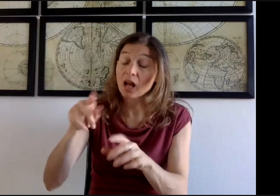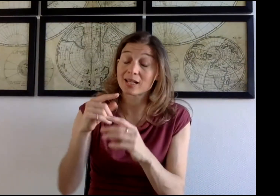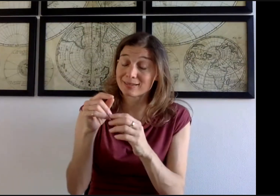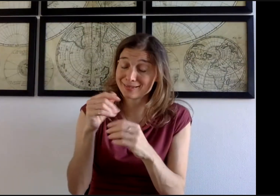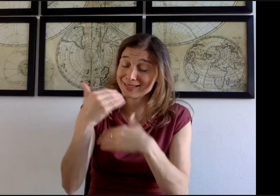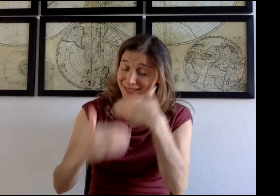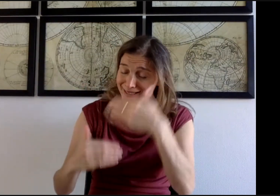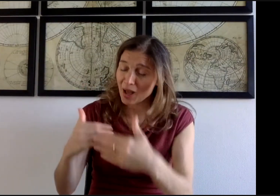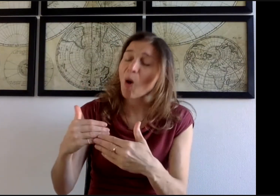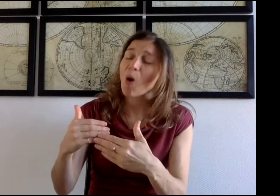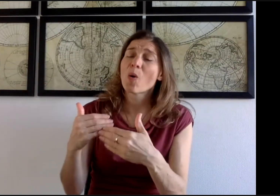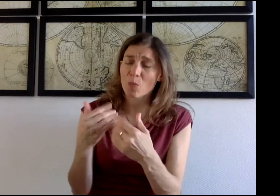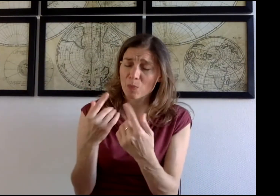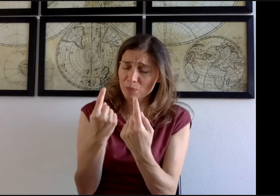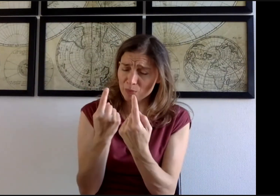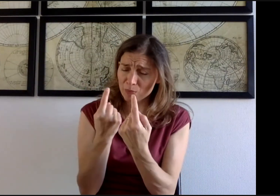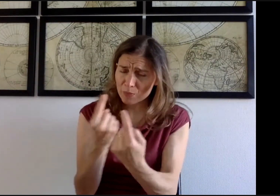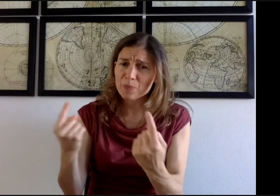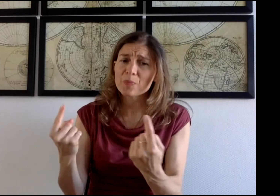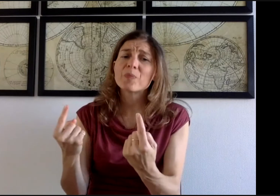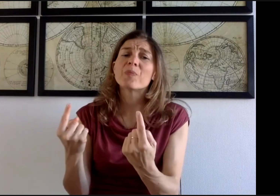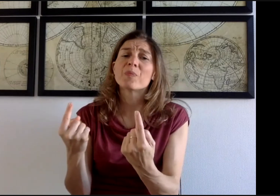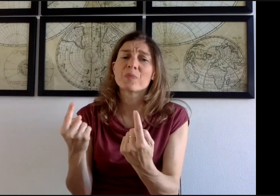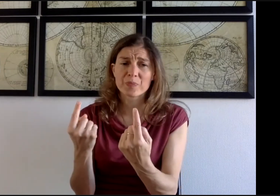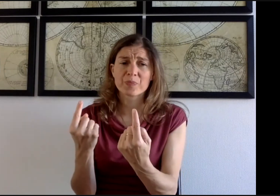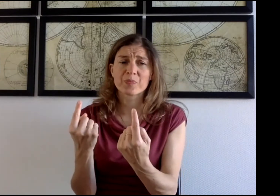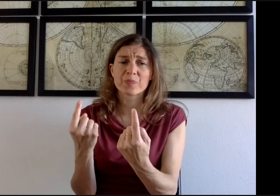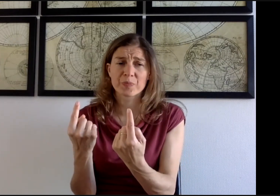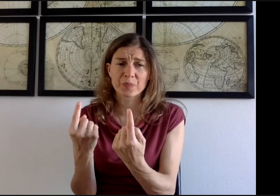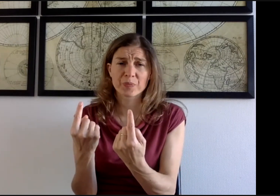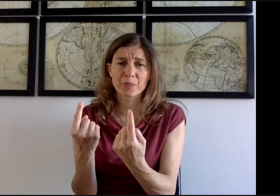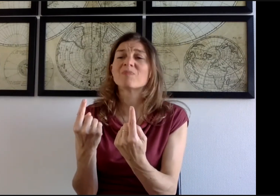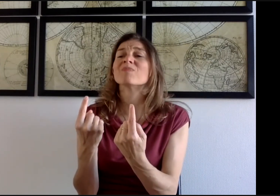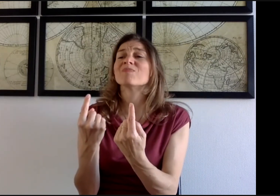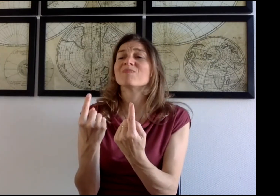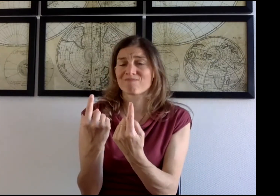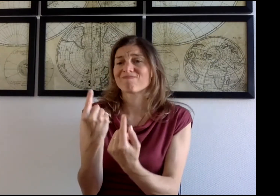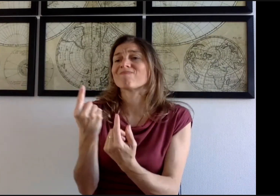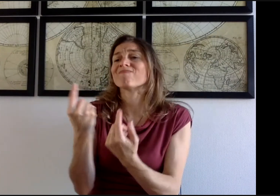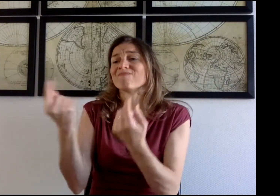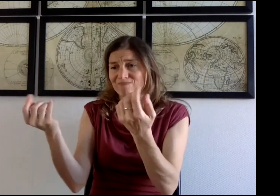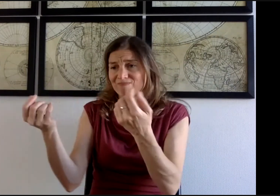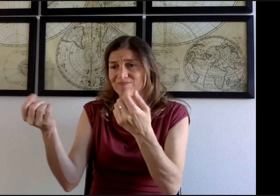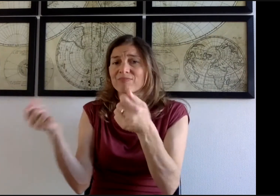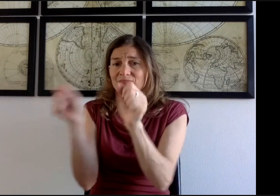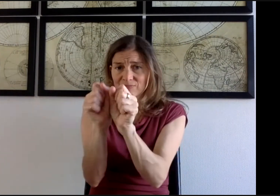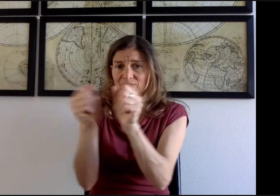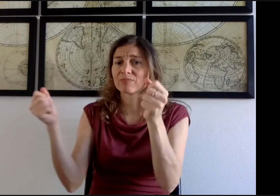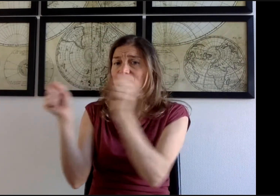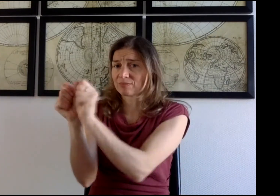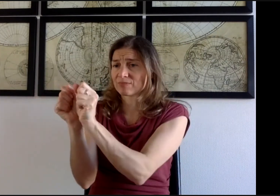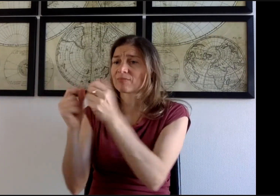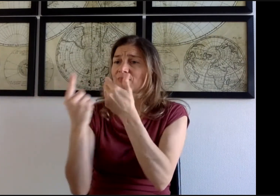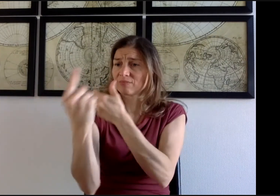are confined at risk of contagion for themselves and their assistance.